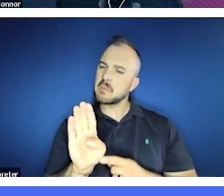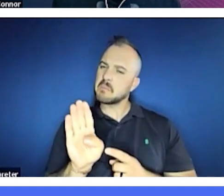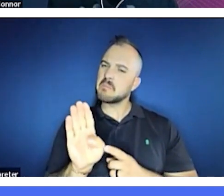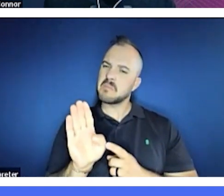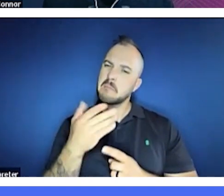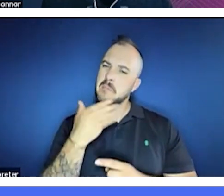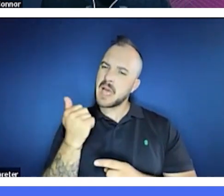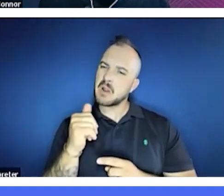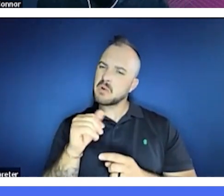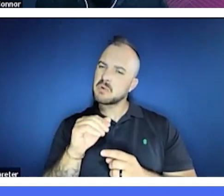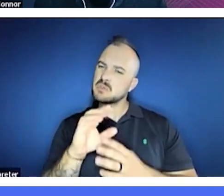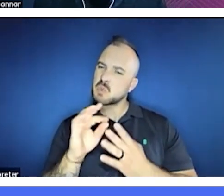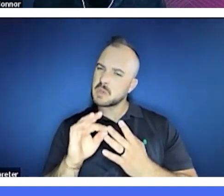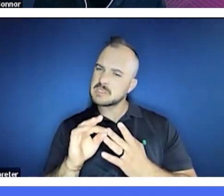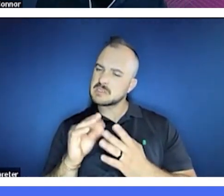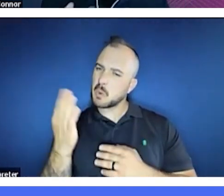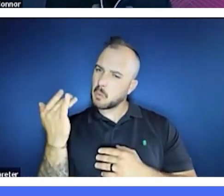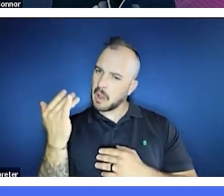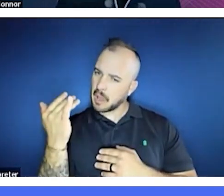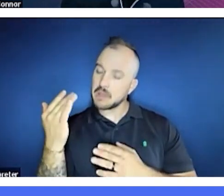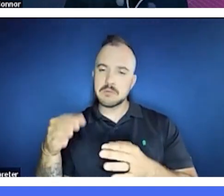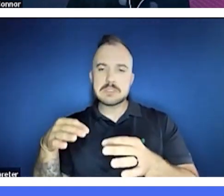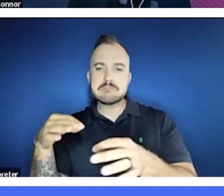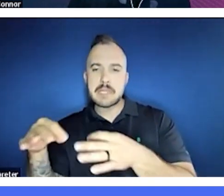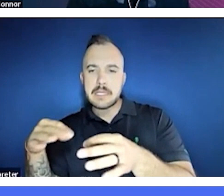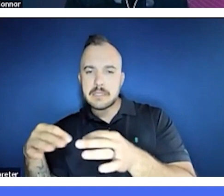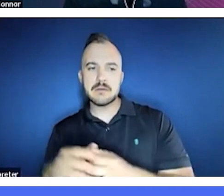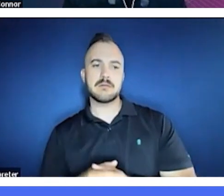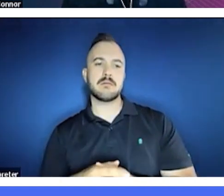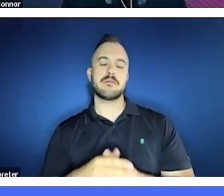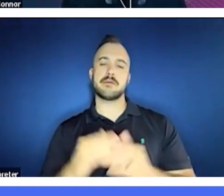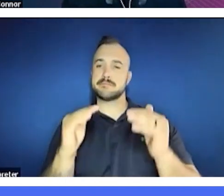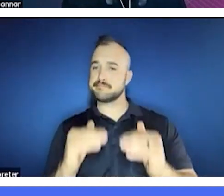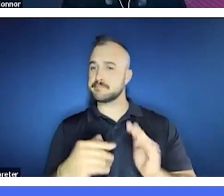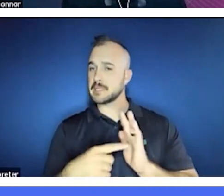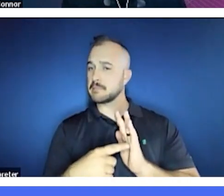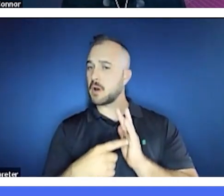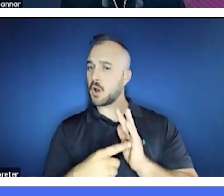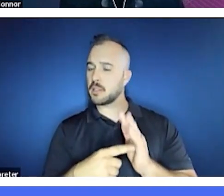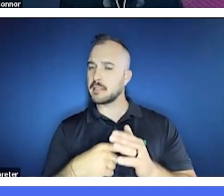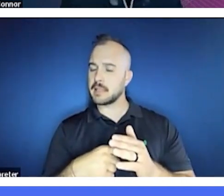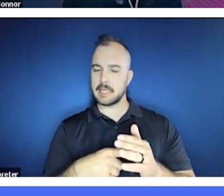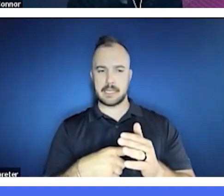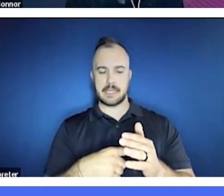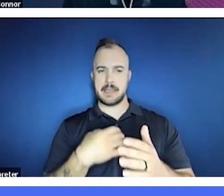And then the final piece on modeling the desired outcome. So instead of being able to just say, dear CEO,